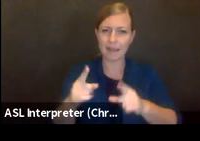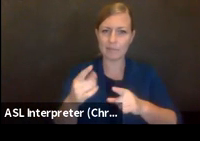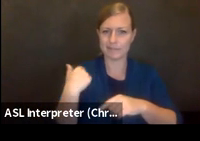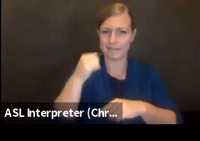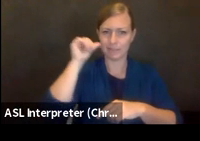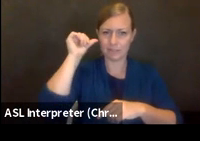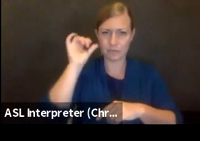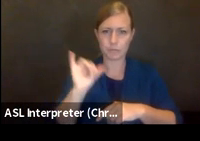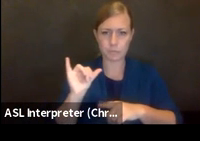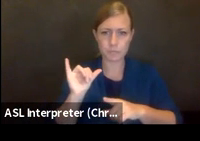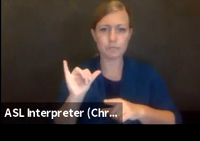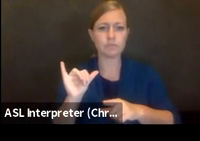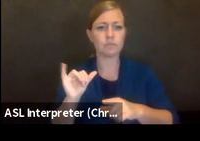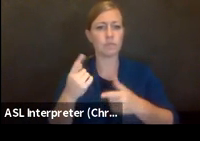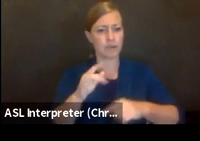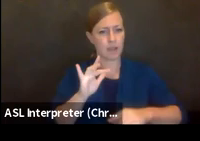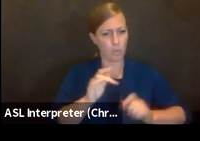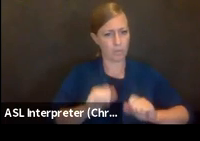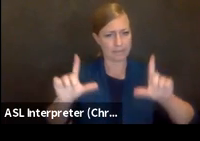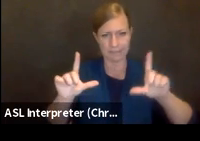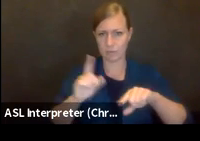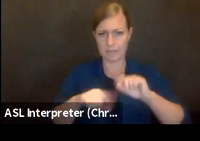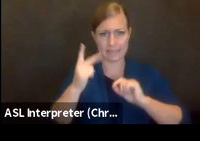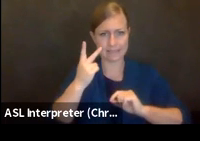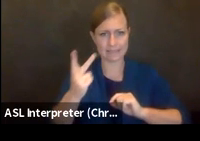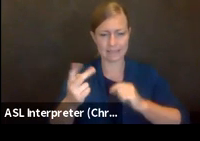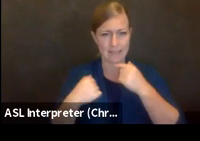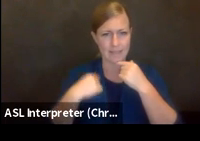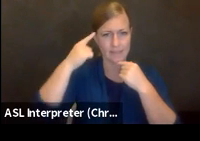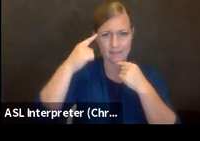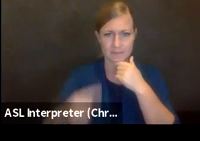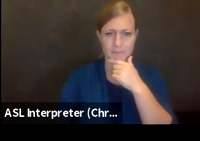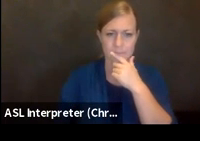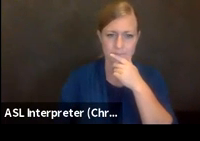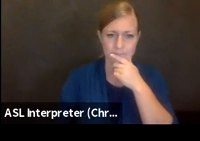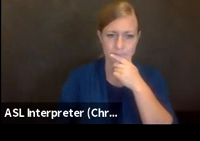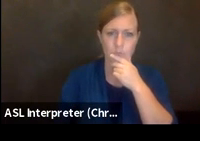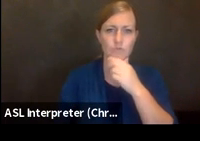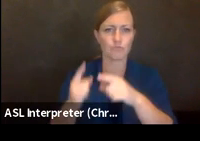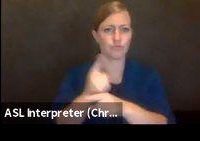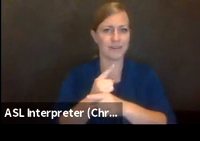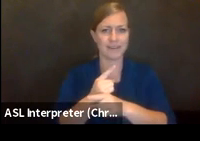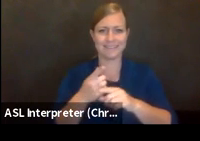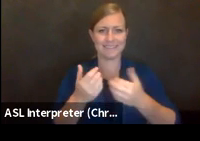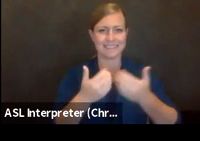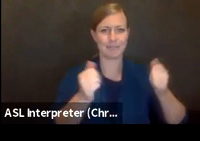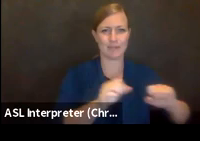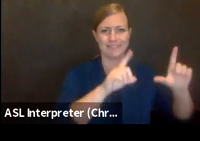ESD 189 - Amy Colburn: When I open it you won't be able to see it. Let's see. Yeah, it's opening as a separate file, but the